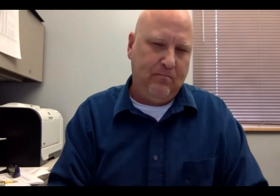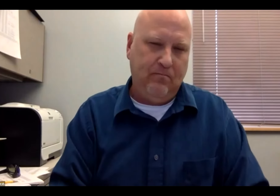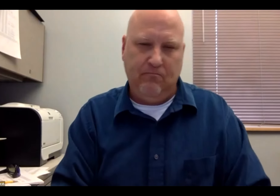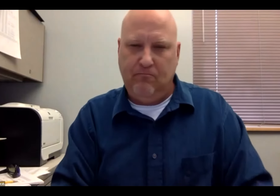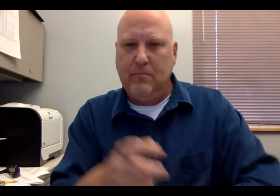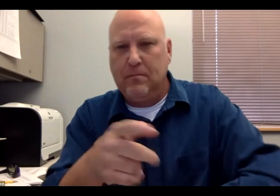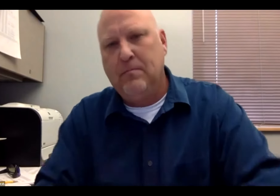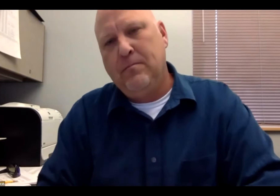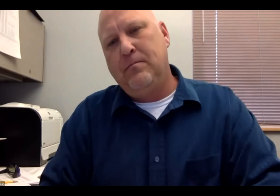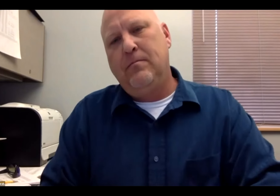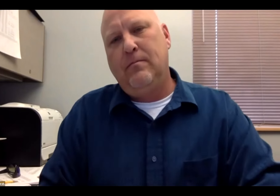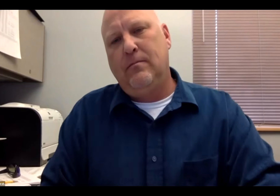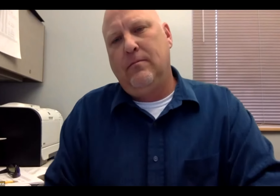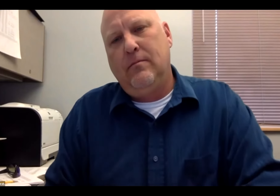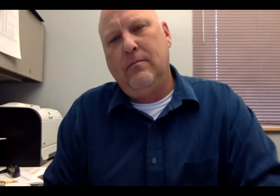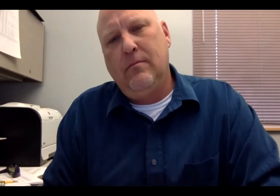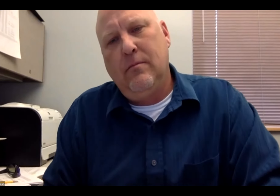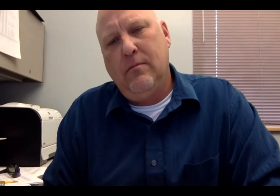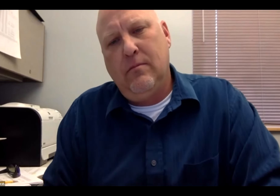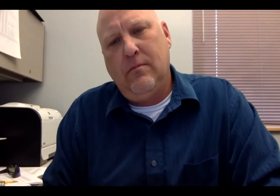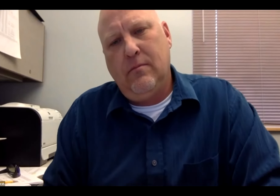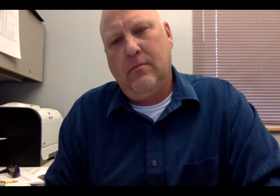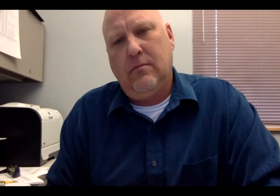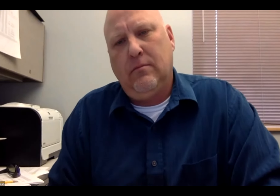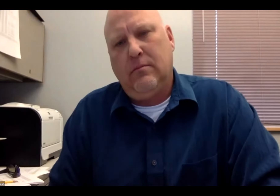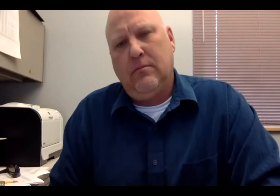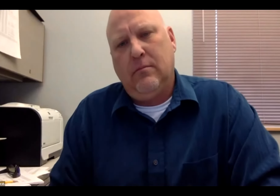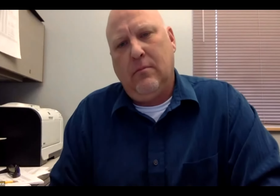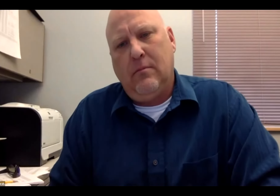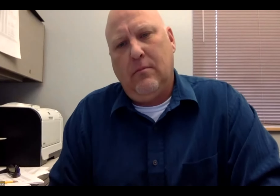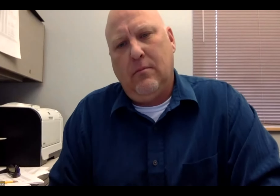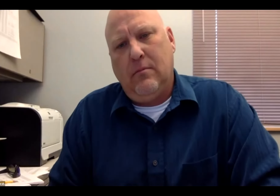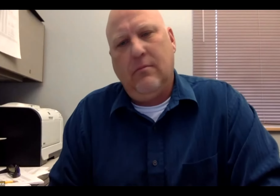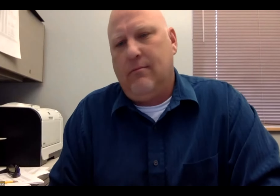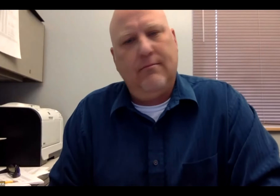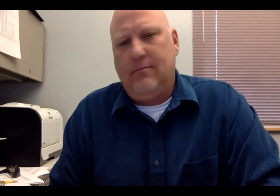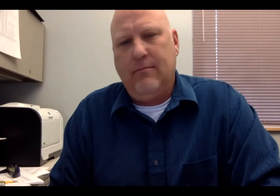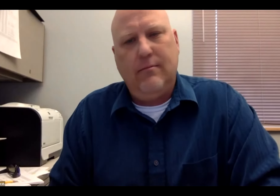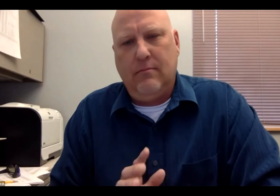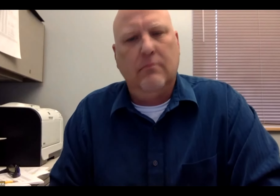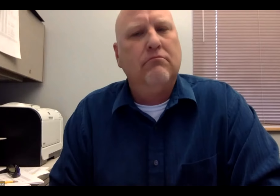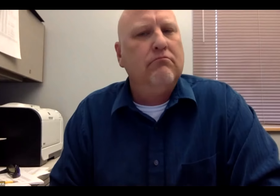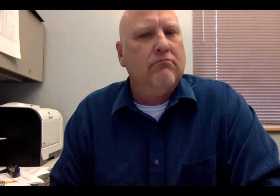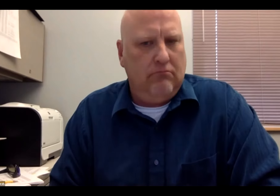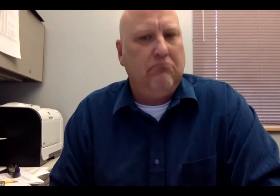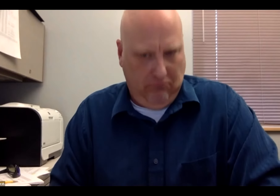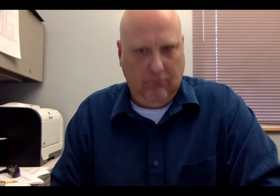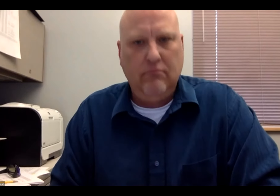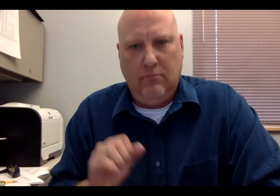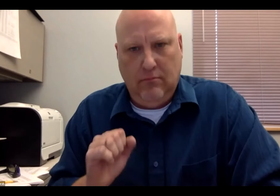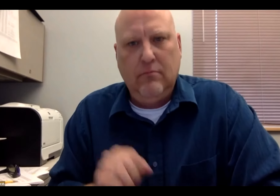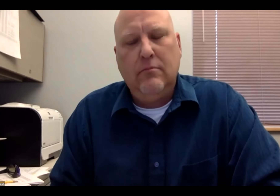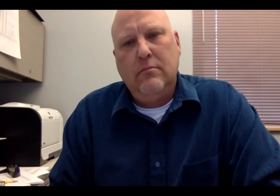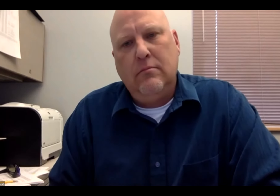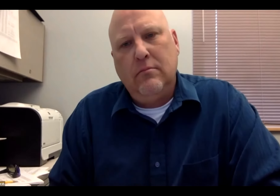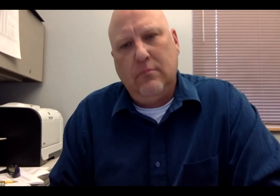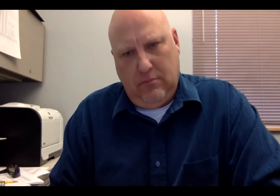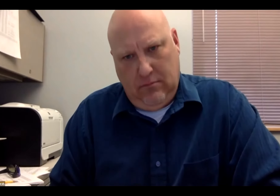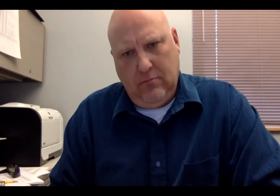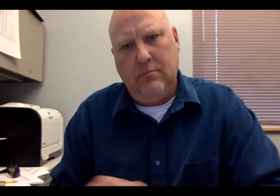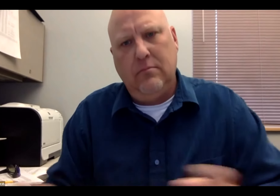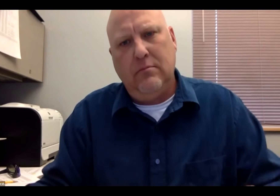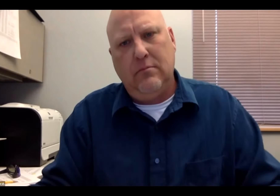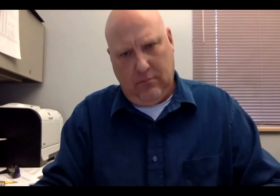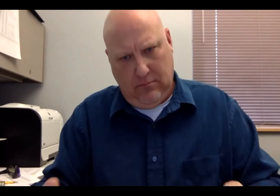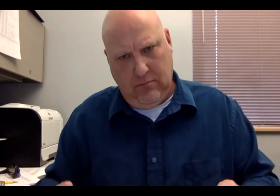to work as interpreter. >> Kim: I'm curious the Novice interpreters,